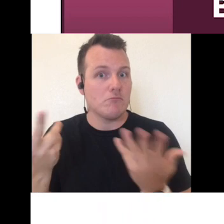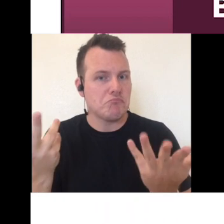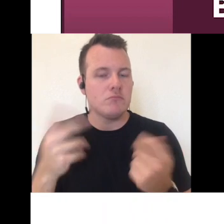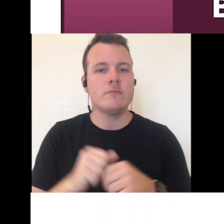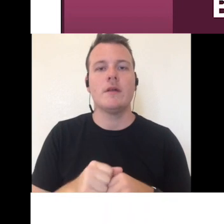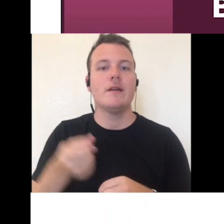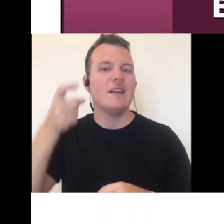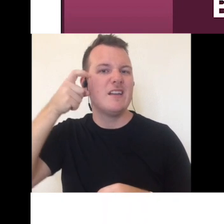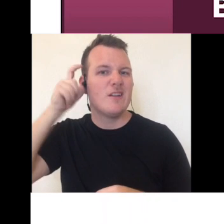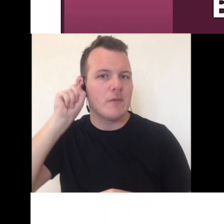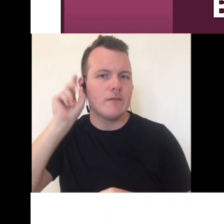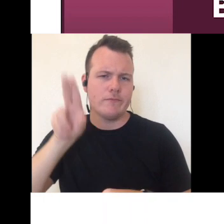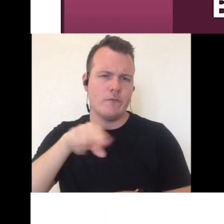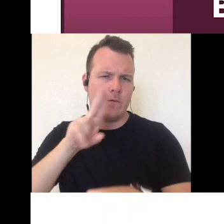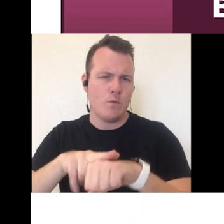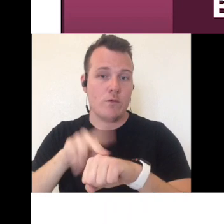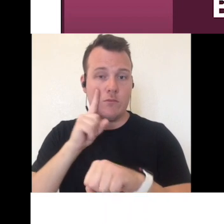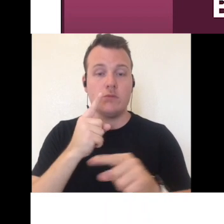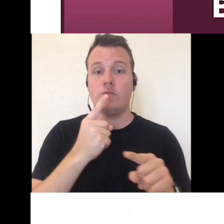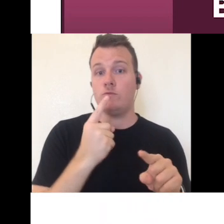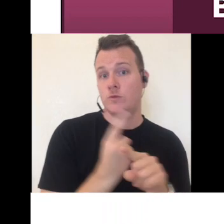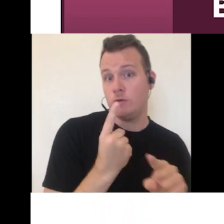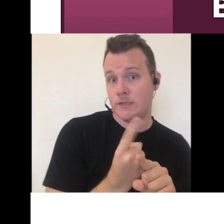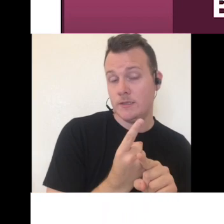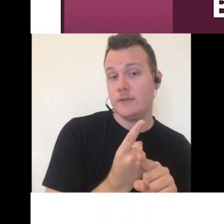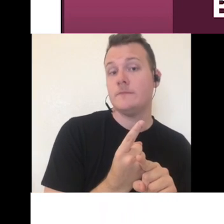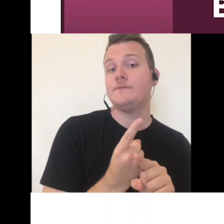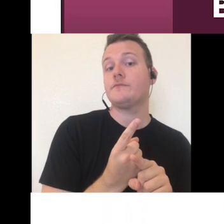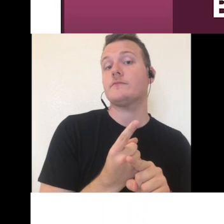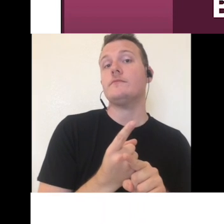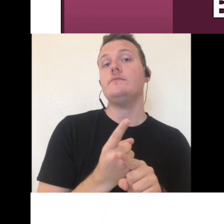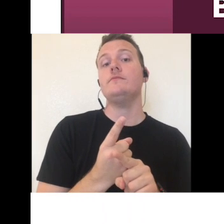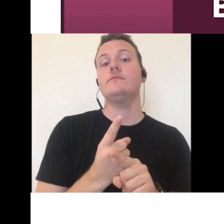well. You're gonna do hearing aids of course, but are they going to be routine